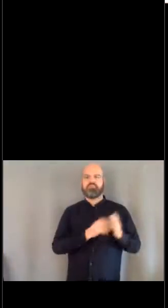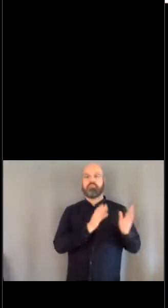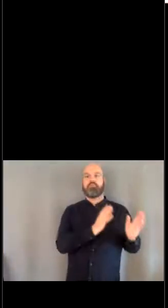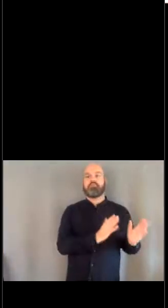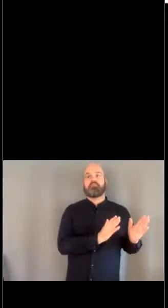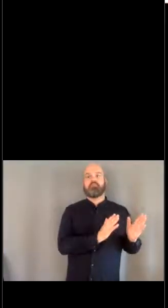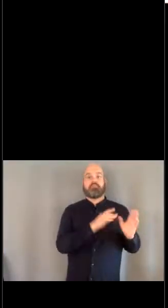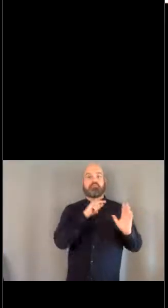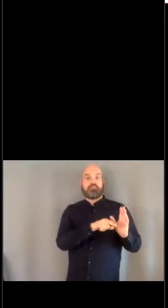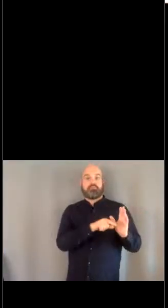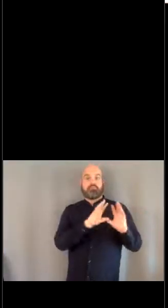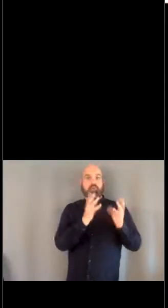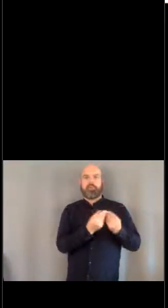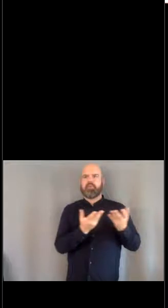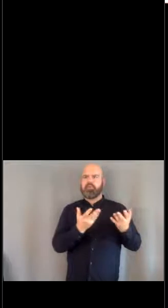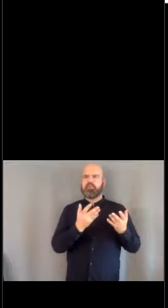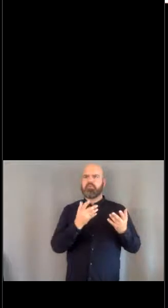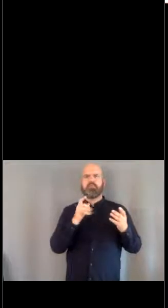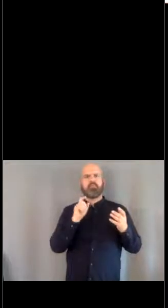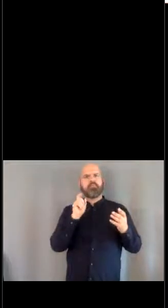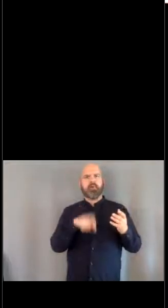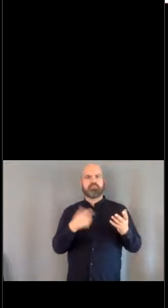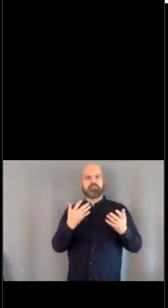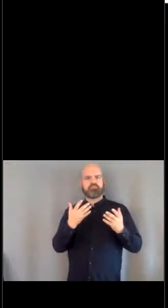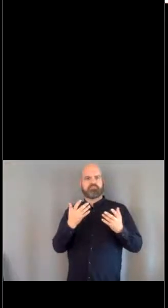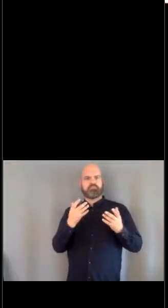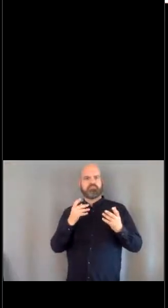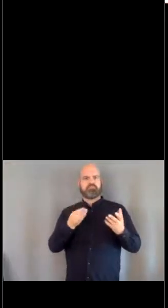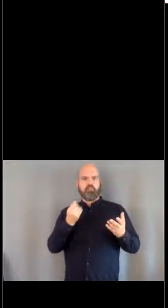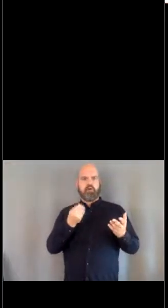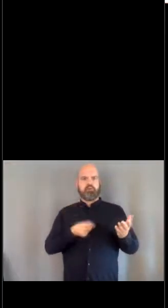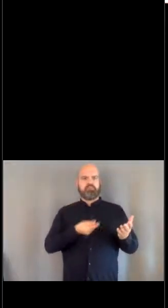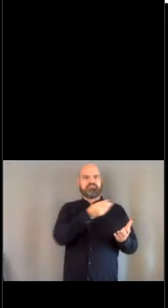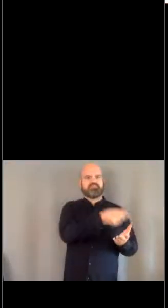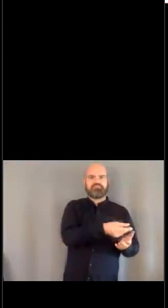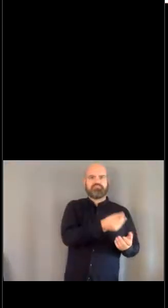but household A has extra costs of living.